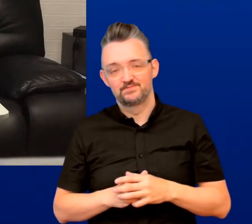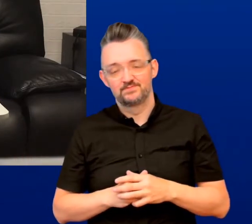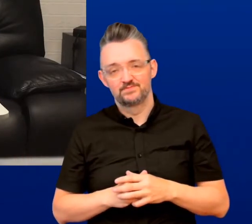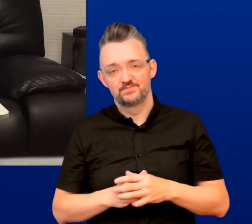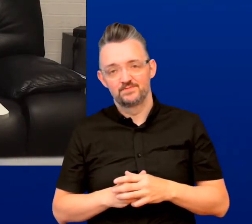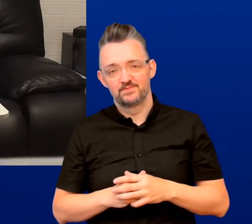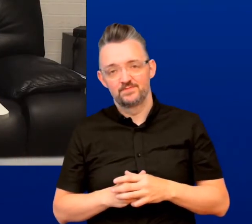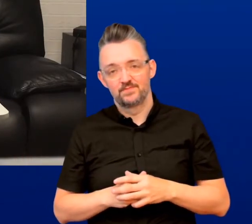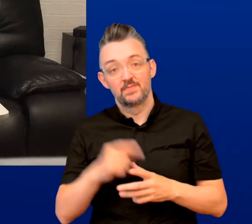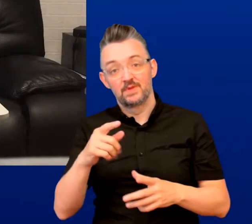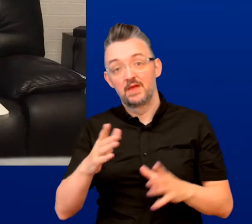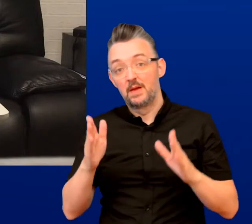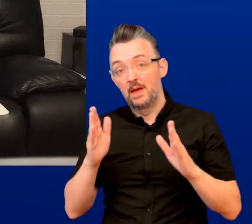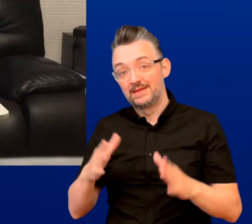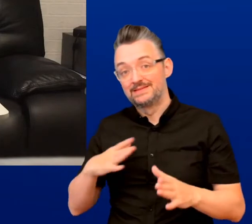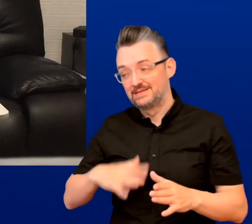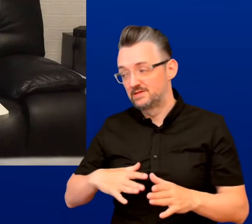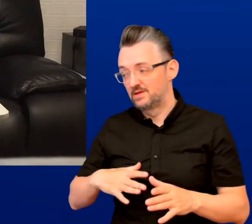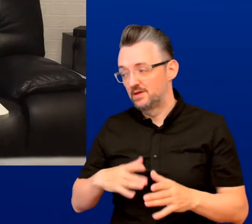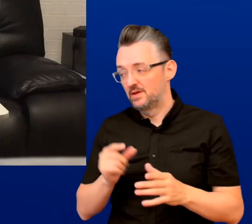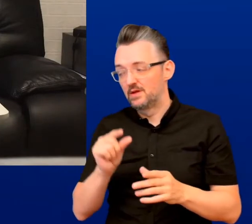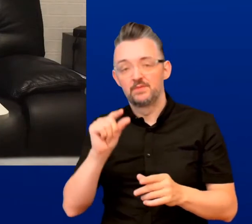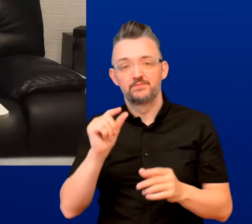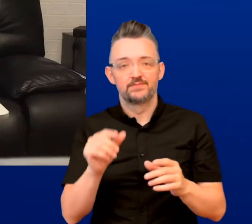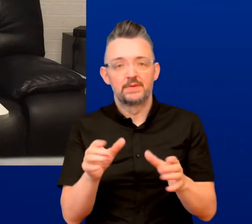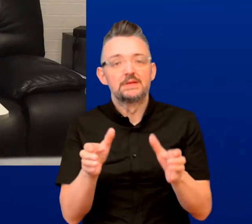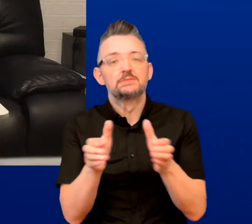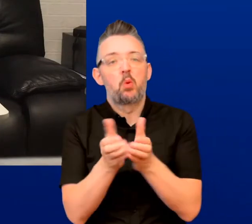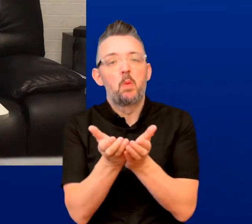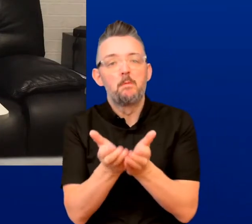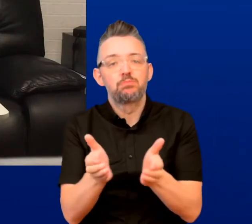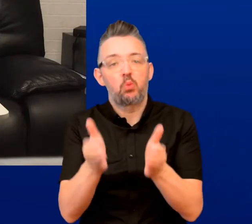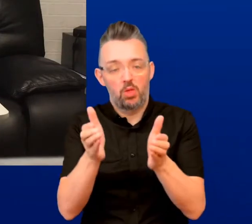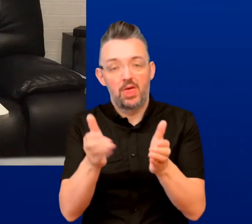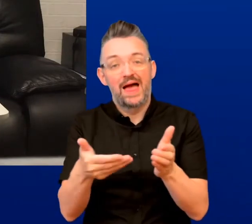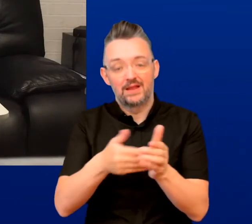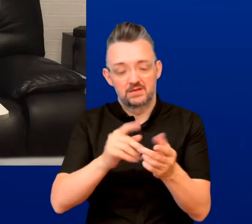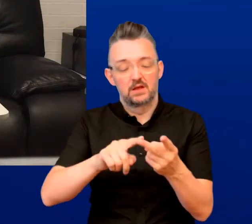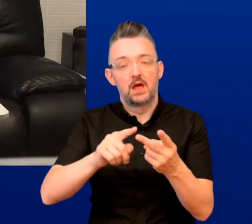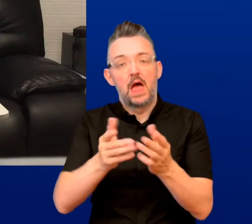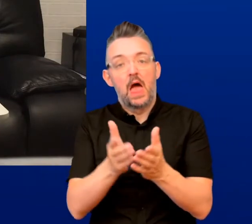You will need a small bowl and a larger bowl. The small bowl is made